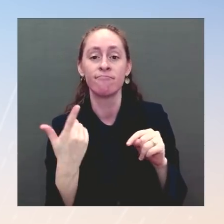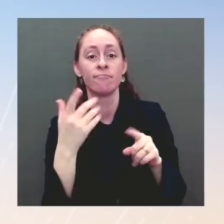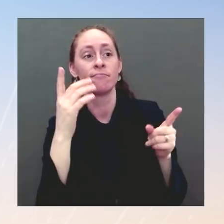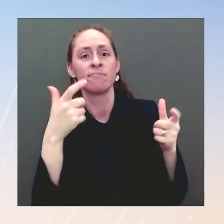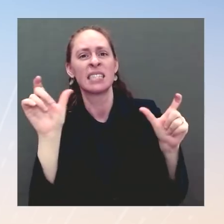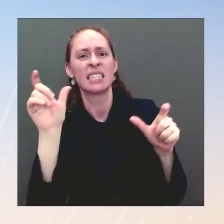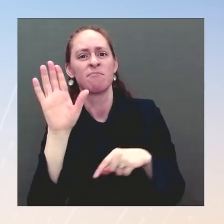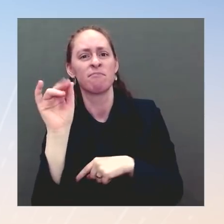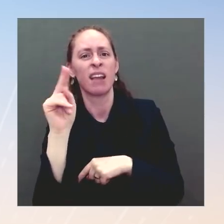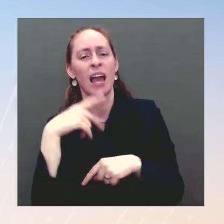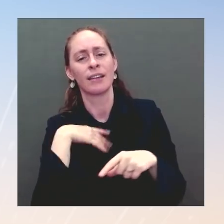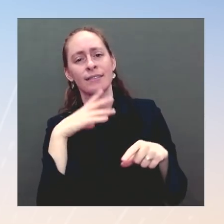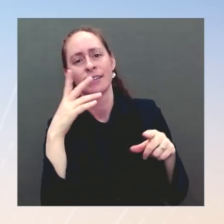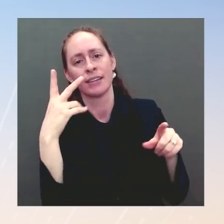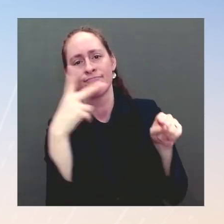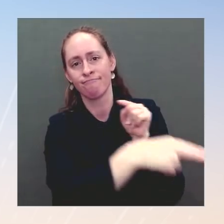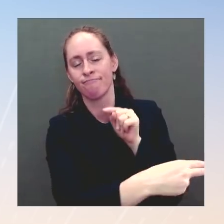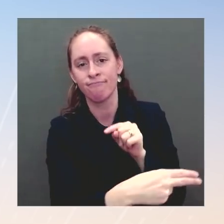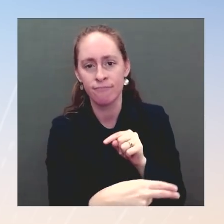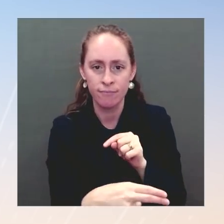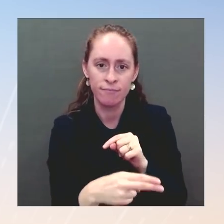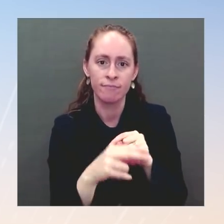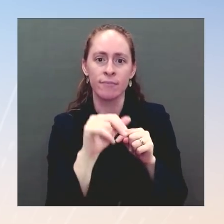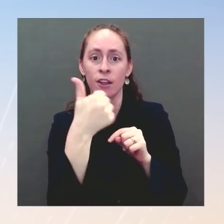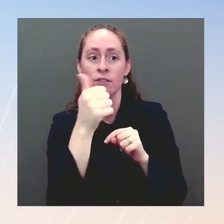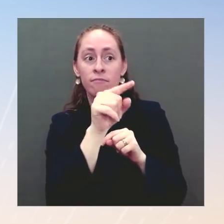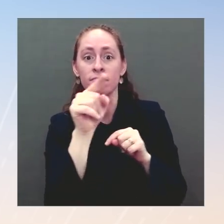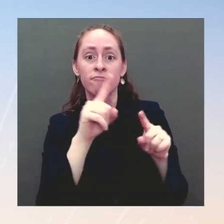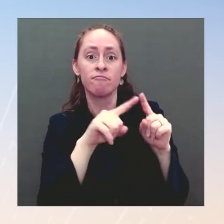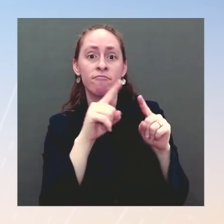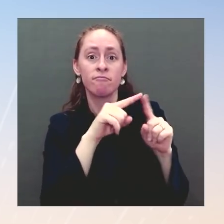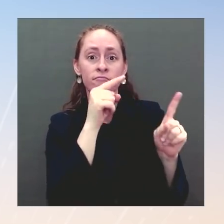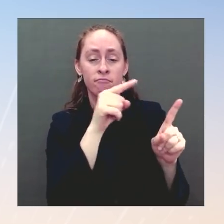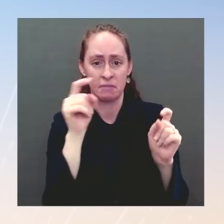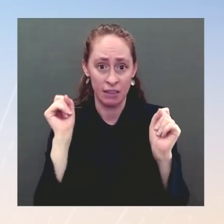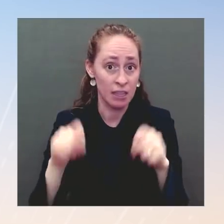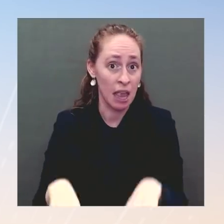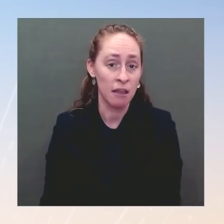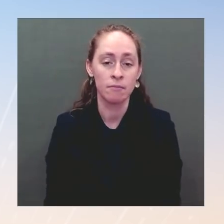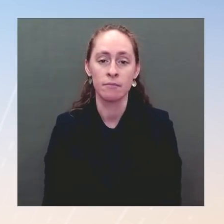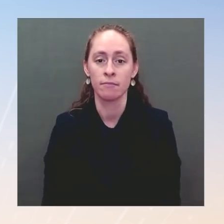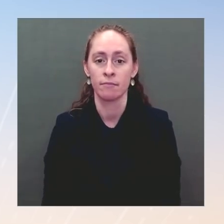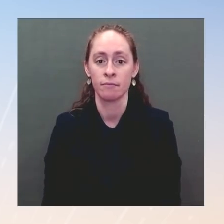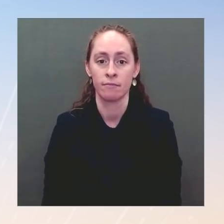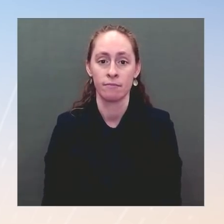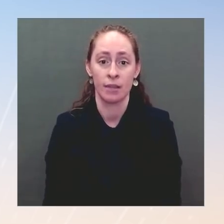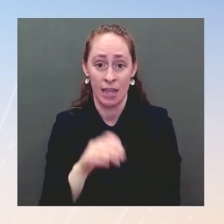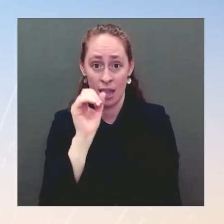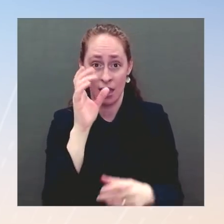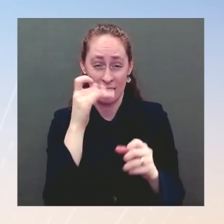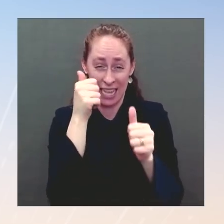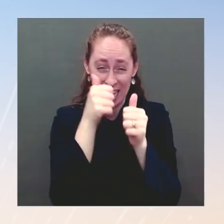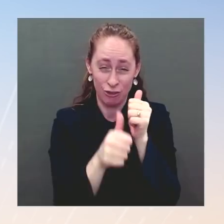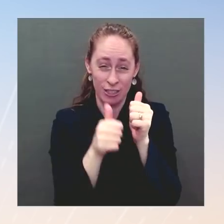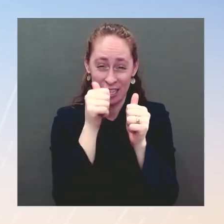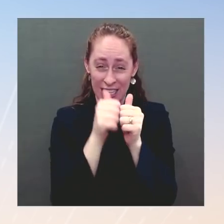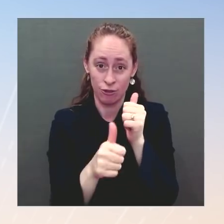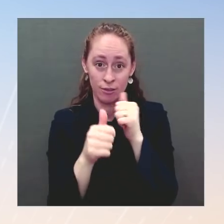But in terms of what the breakdown of tranches would look like, I can't outline that from -- for you at this point from here. The Press: And in terms of the cyberattack,